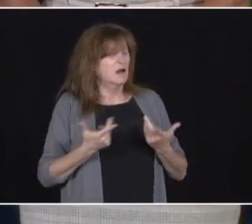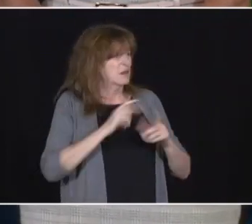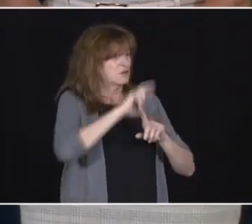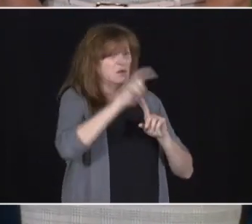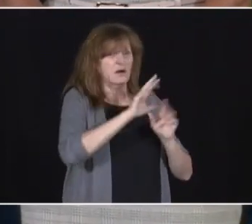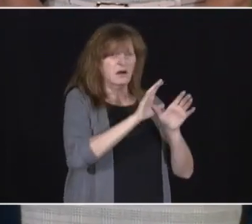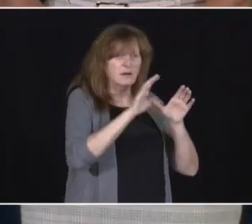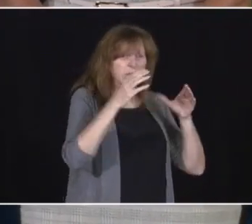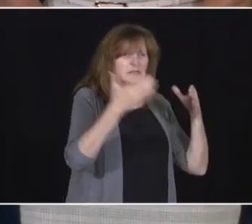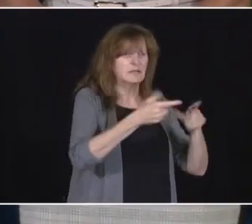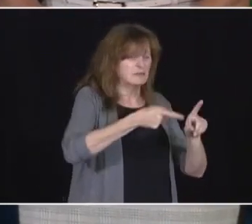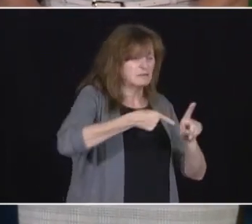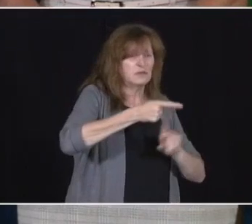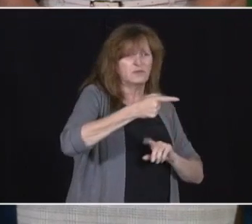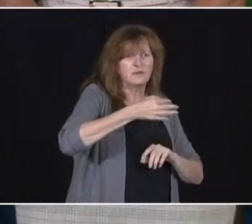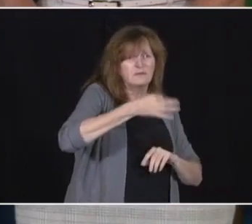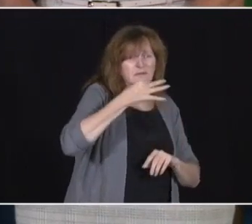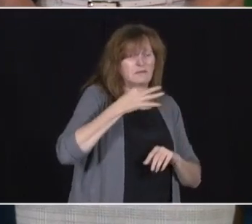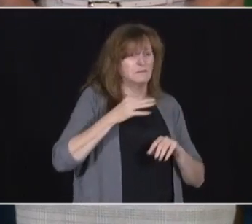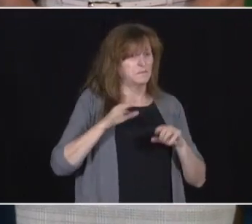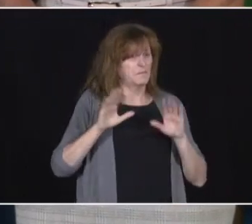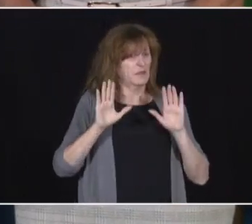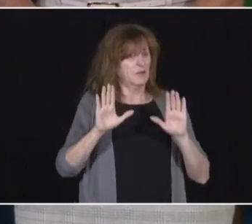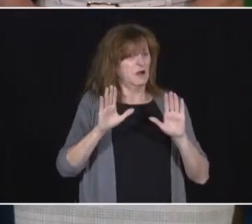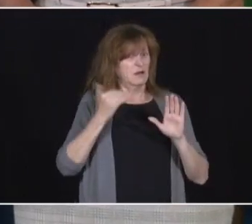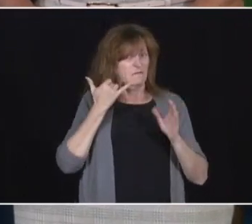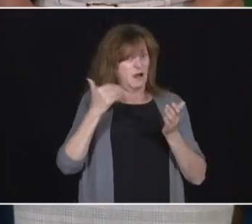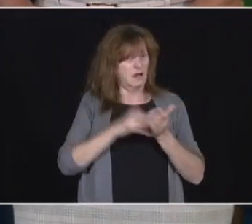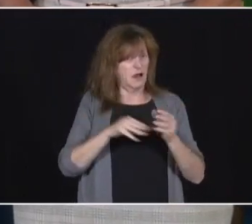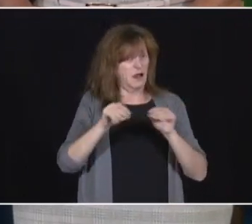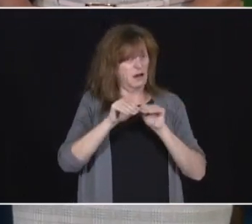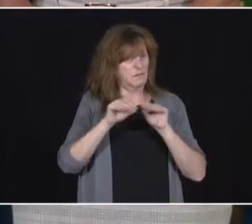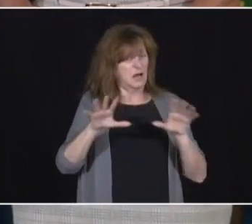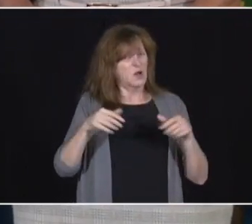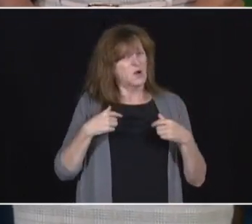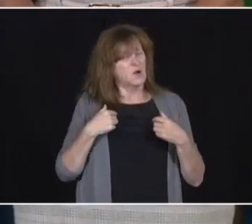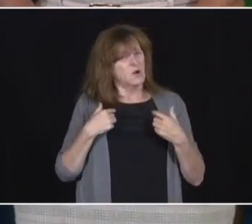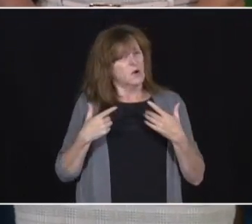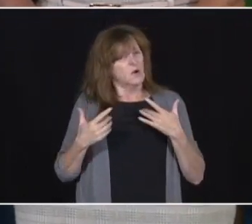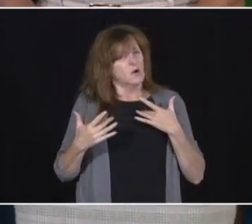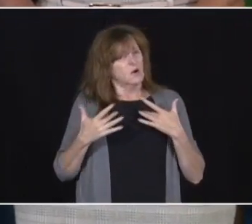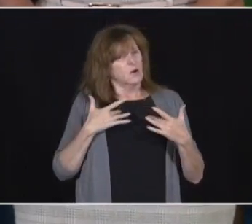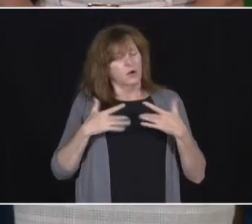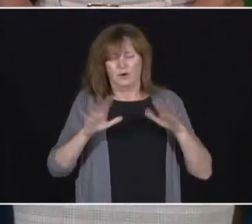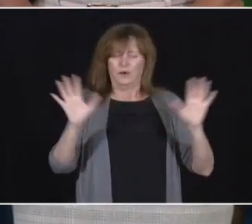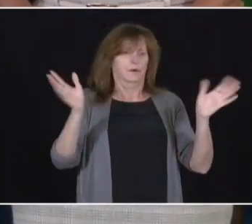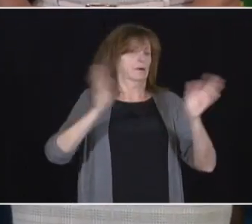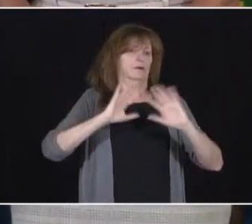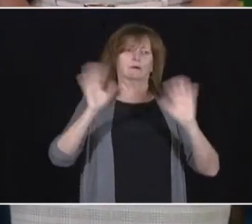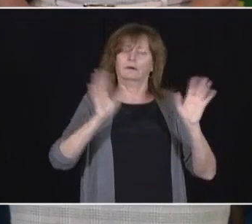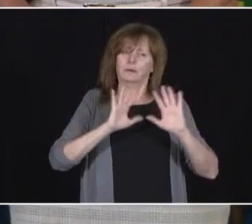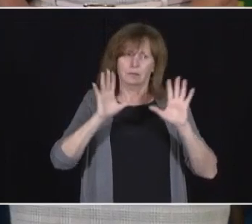Great doctors. Great health themes. But man, if this thing comes back, that's what concerns me.